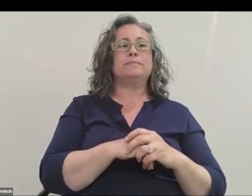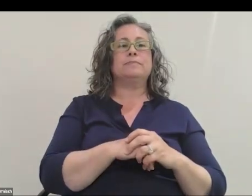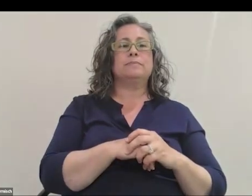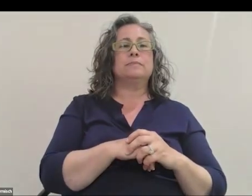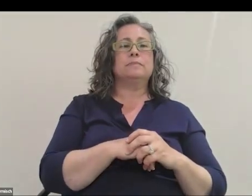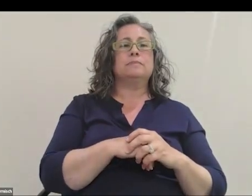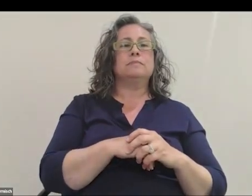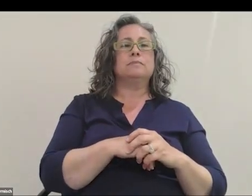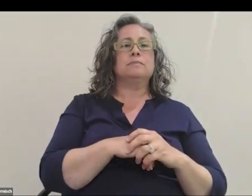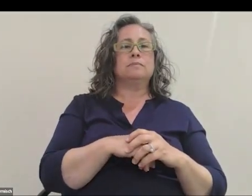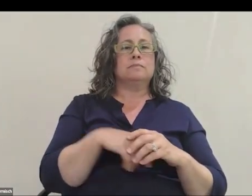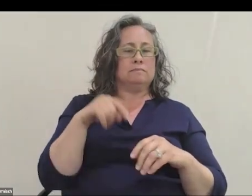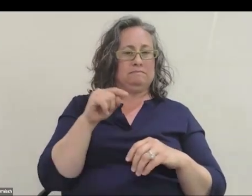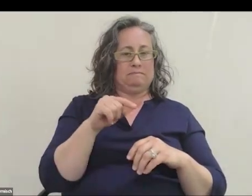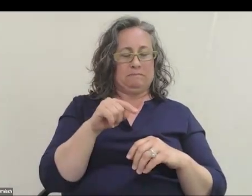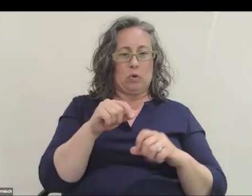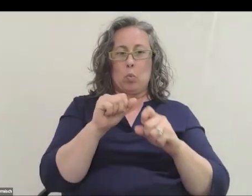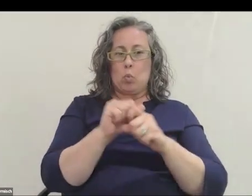where our artists, Kara and Danielle,